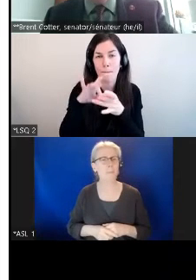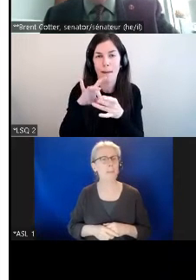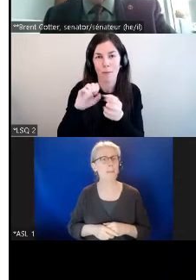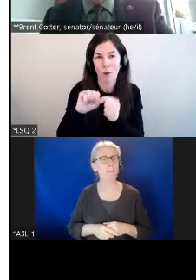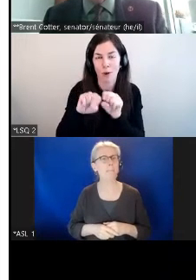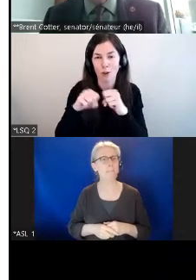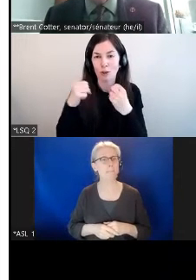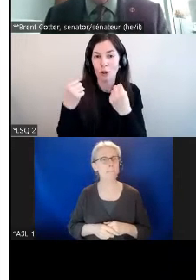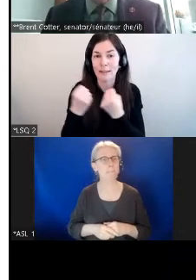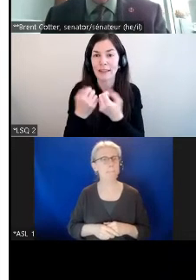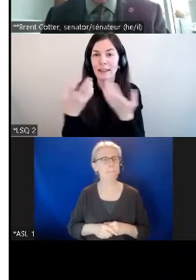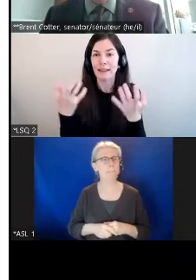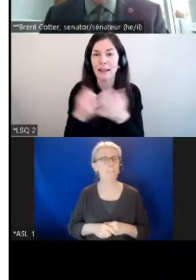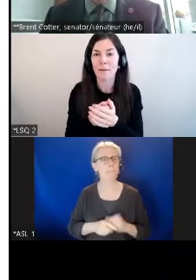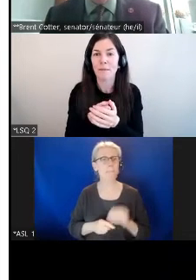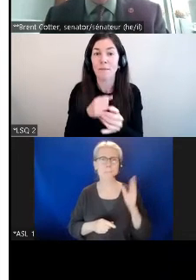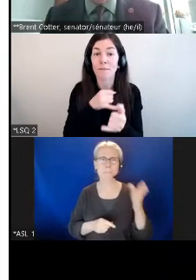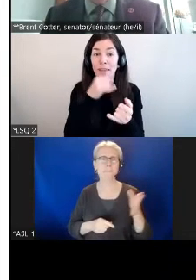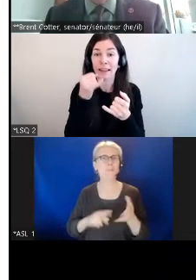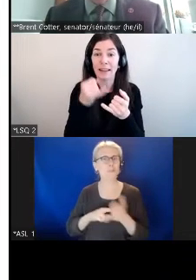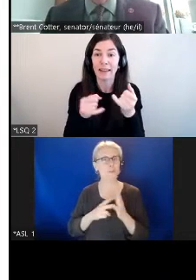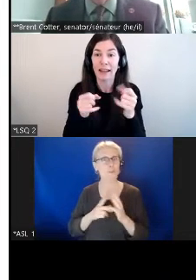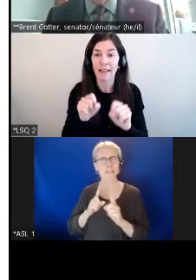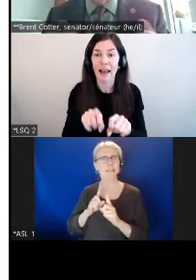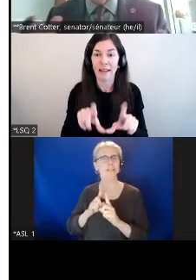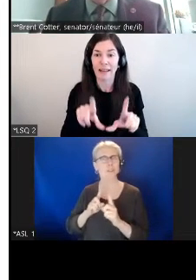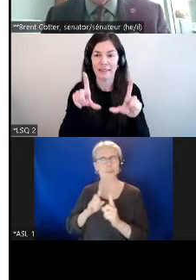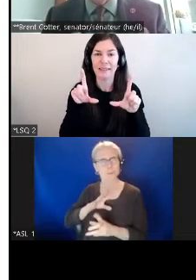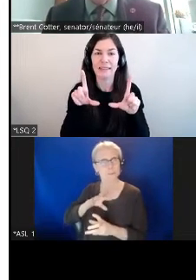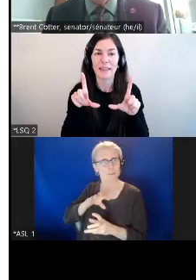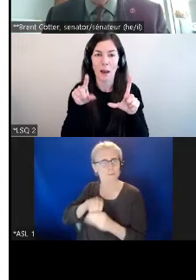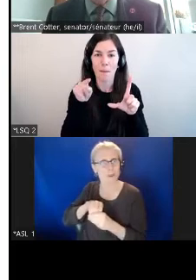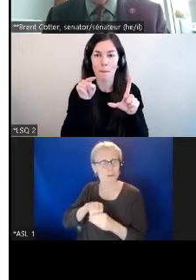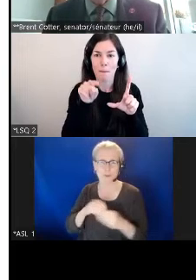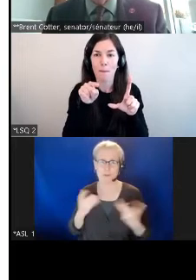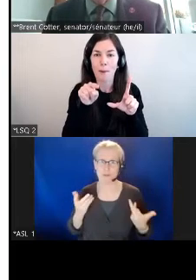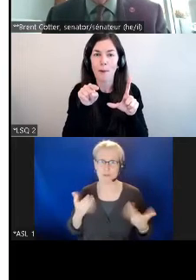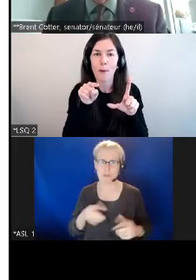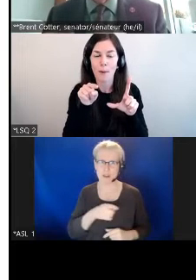SO YOU CAN SEE HERE, GET IN EARLY. GET IN OFTEN. YOU HAVE DONE THAT ON THE EARLY BASIS.